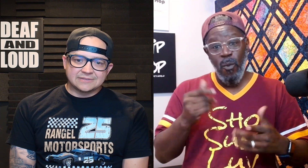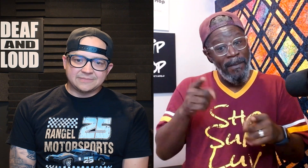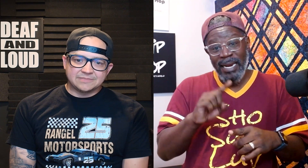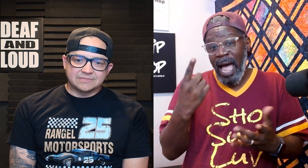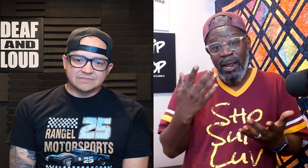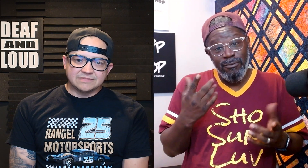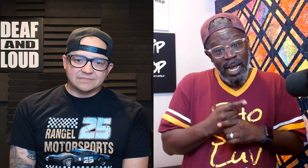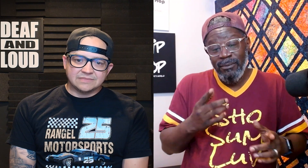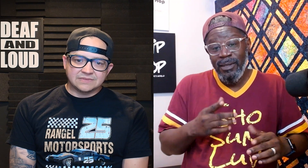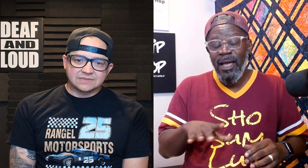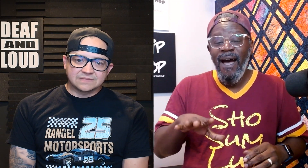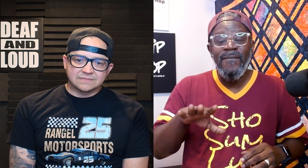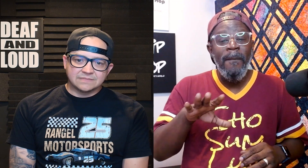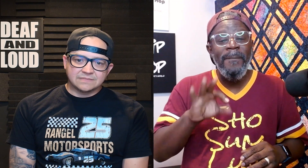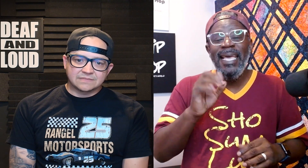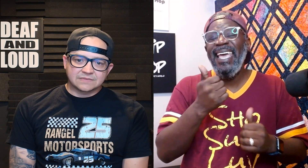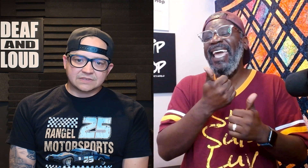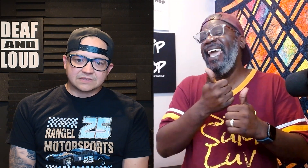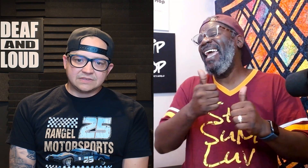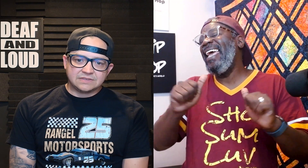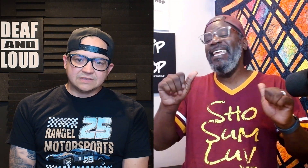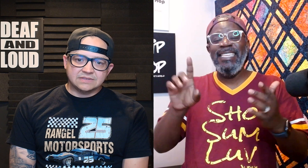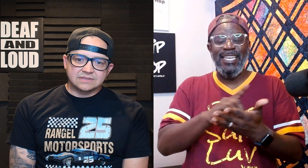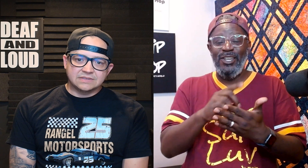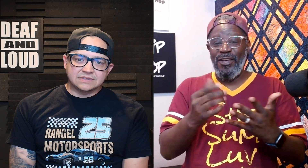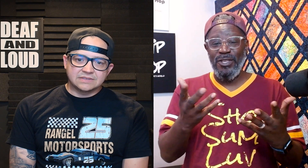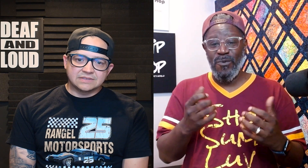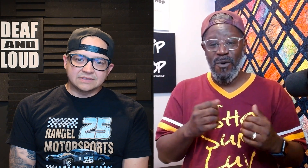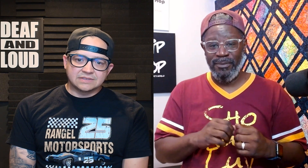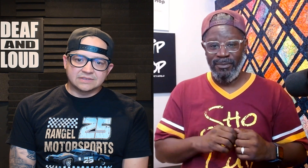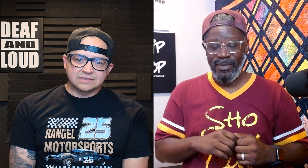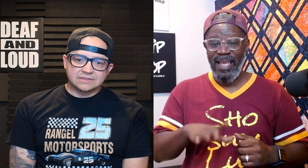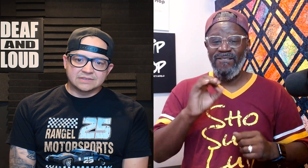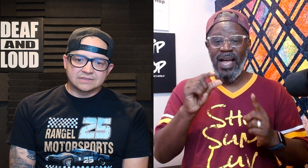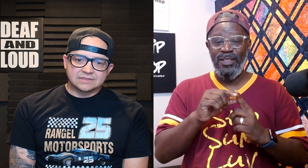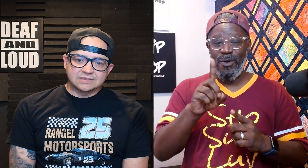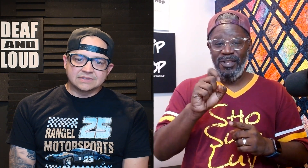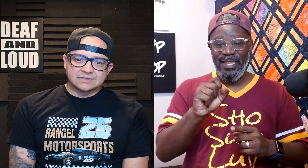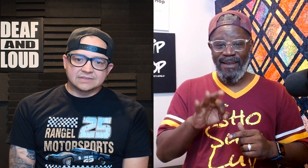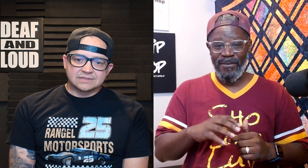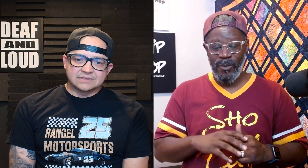We bet a dollar, right? Pick any dictionary you want and find the word "Deaf."